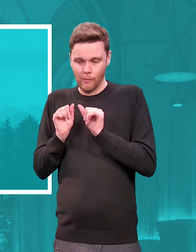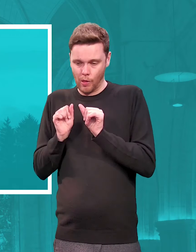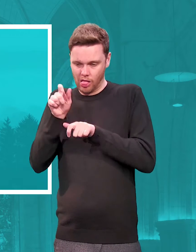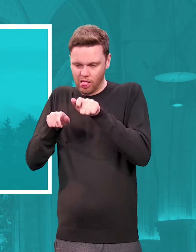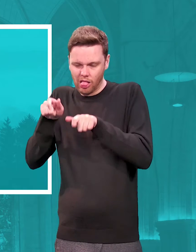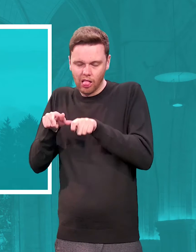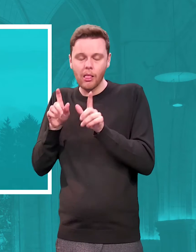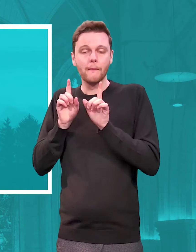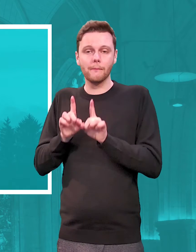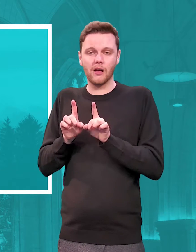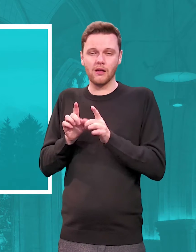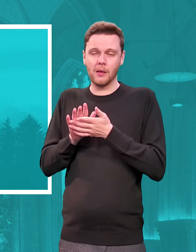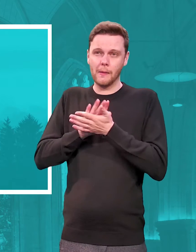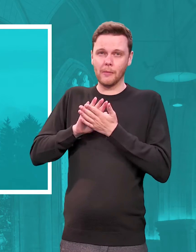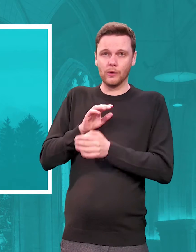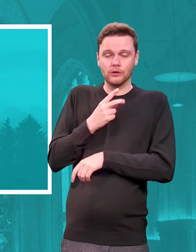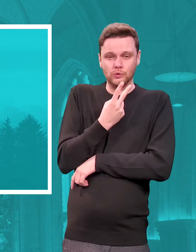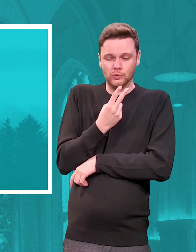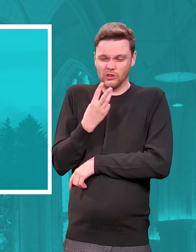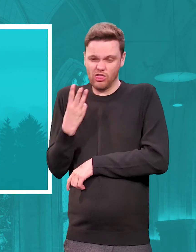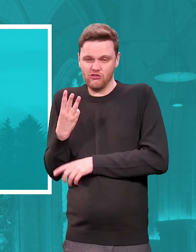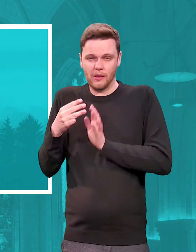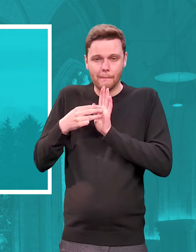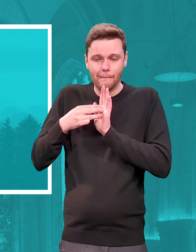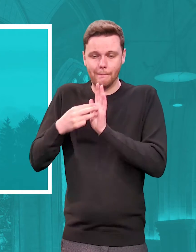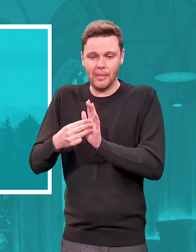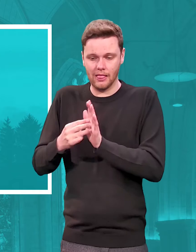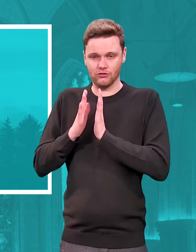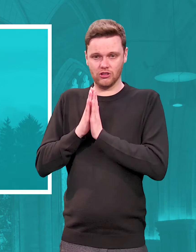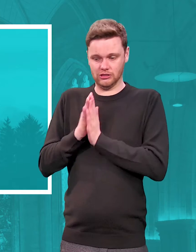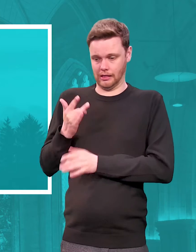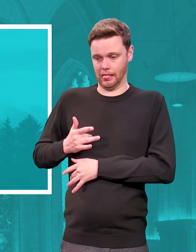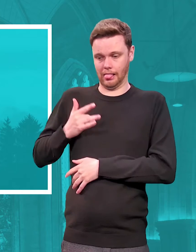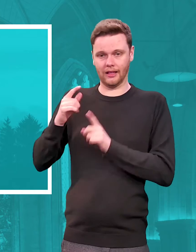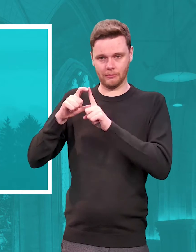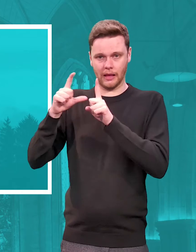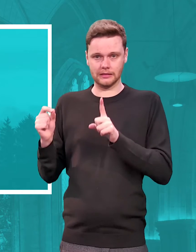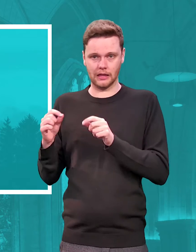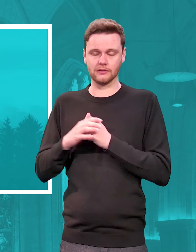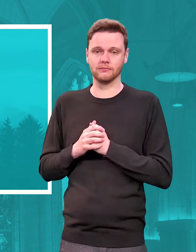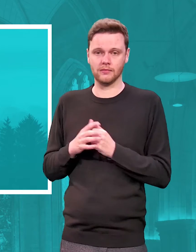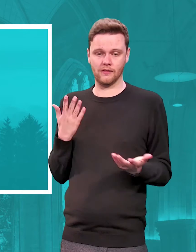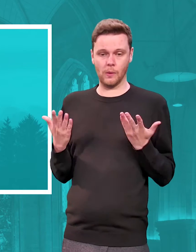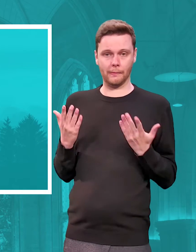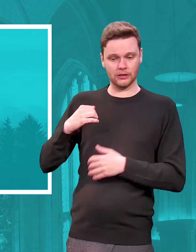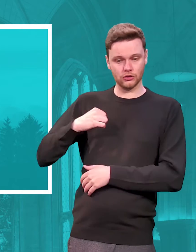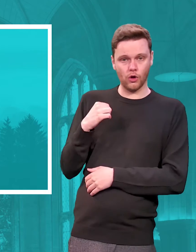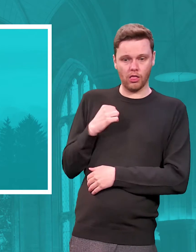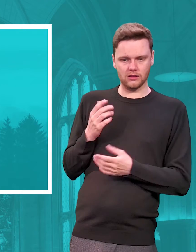there are still between 2 and 3 million Christians in Pakistan. Compare that to Scotland. Church of Scotland interests